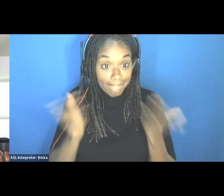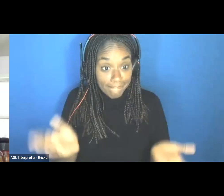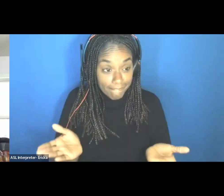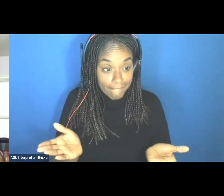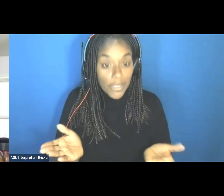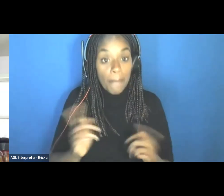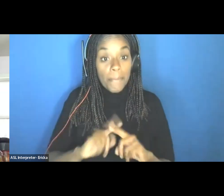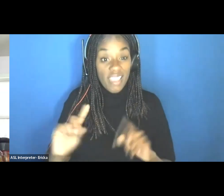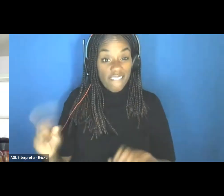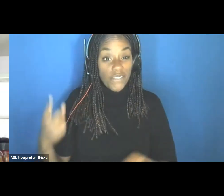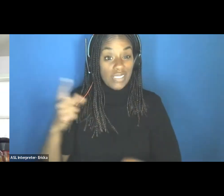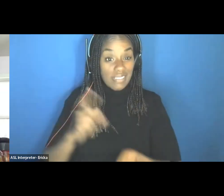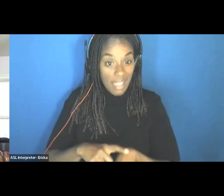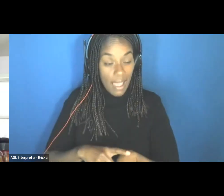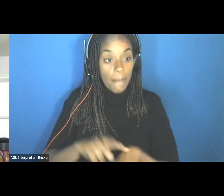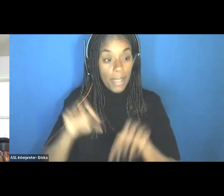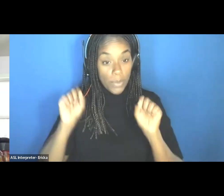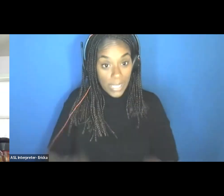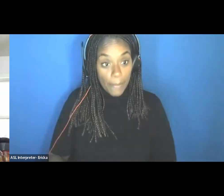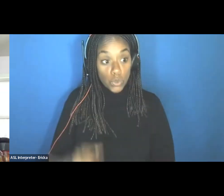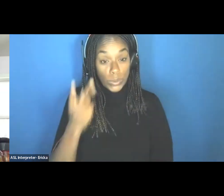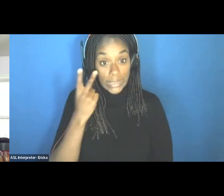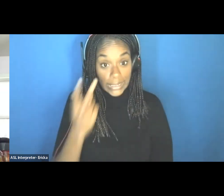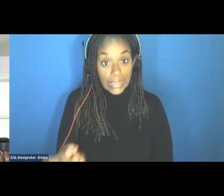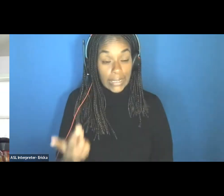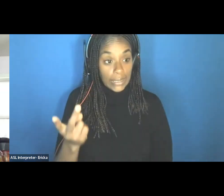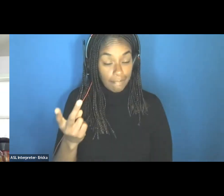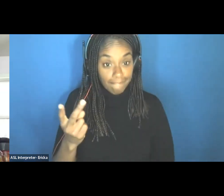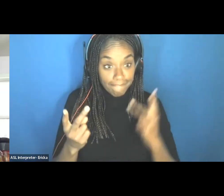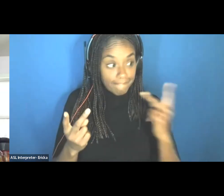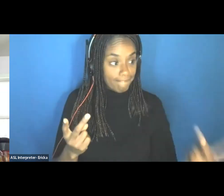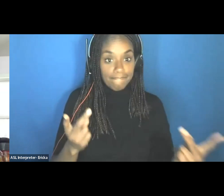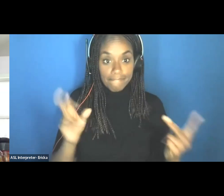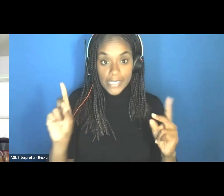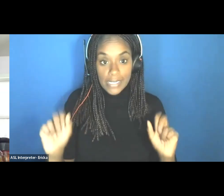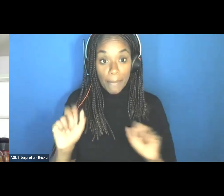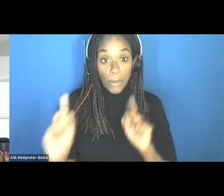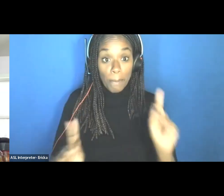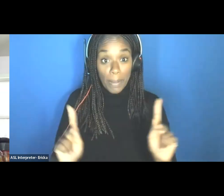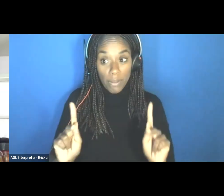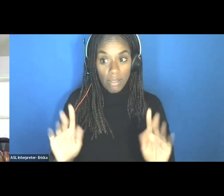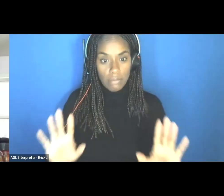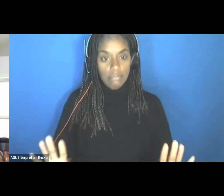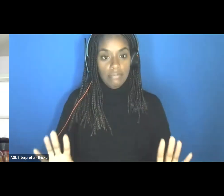And I don't even remember how I ended up there.